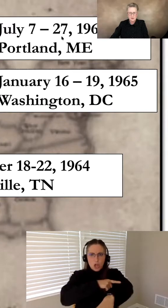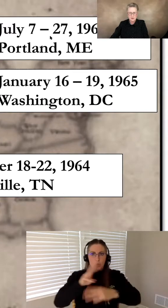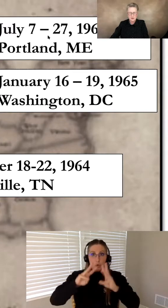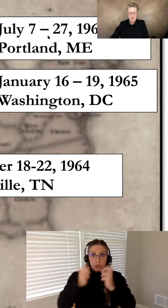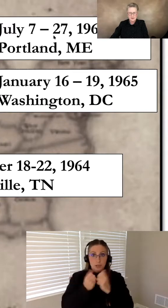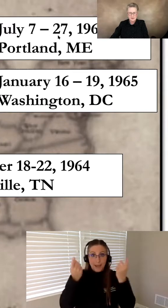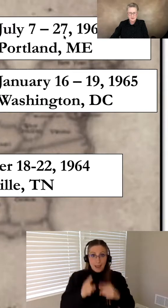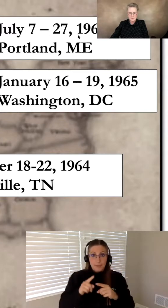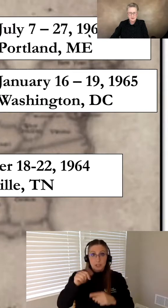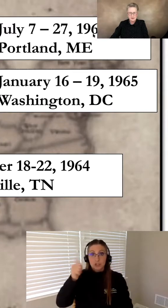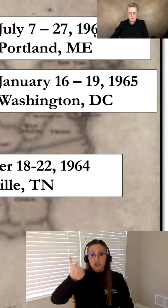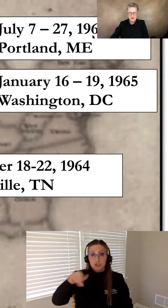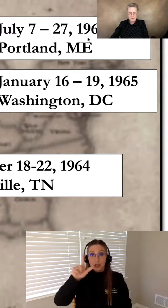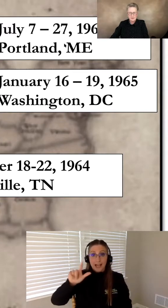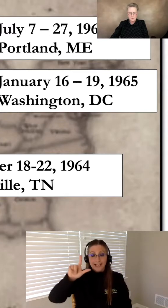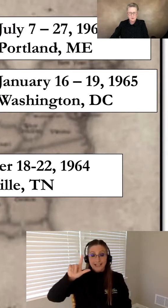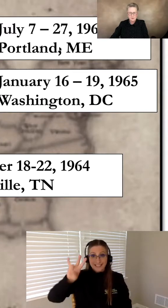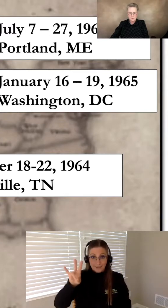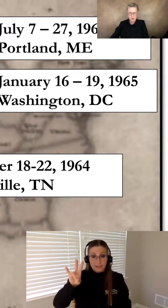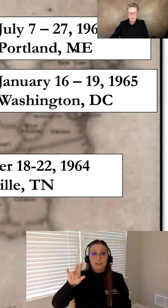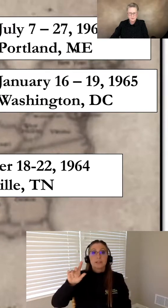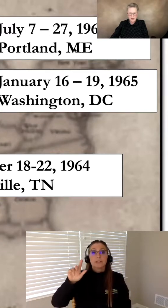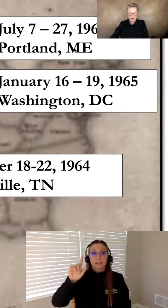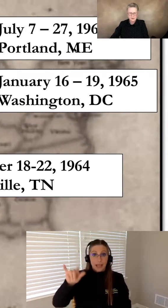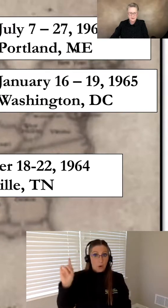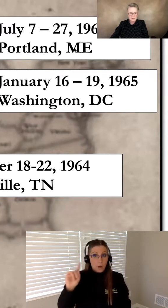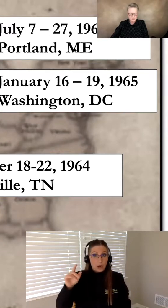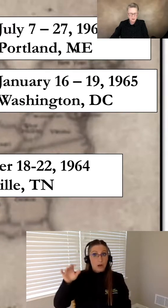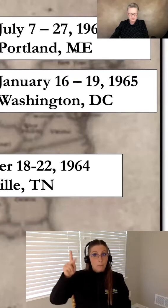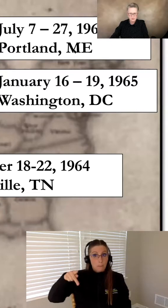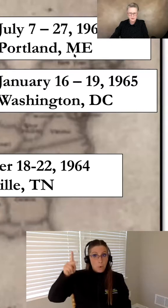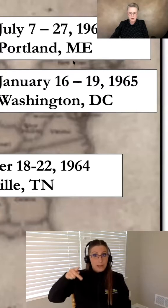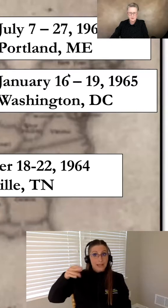July 7th and that one was in Portland, Maine and I'm going to tell you a little bit about that